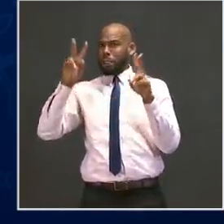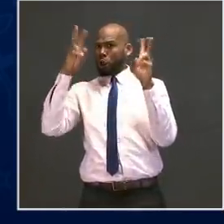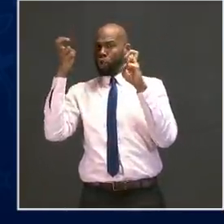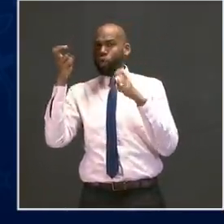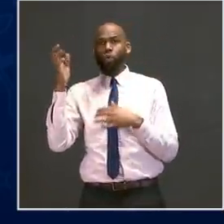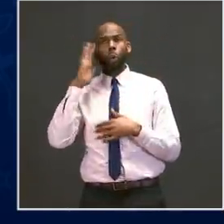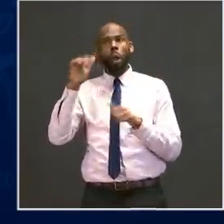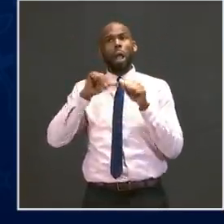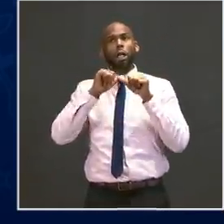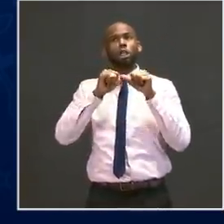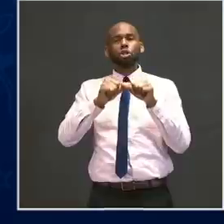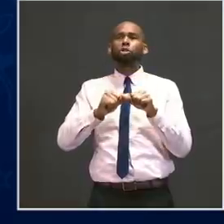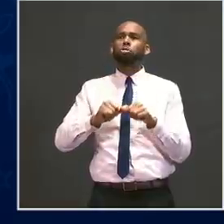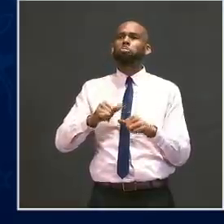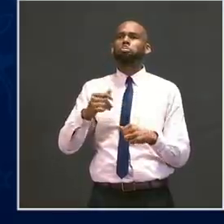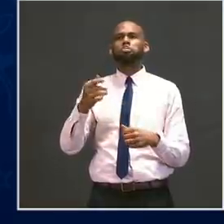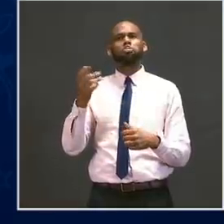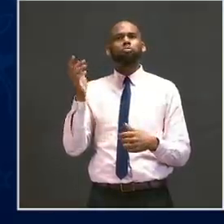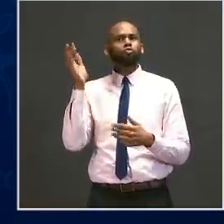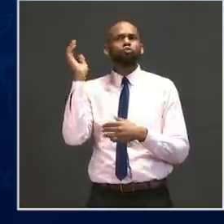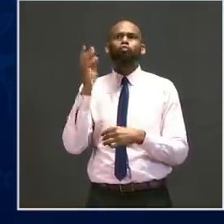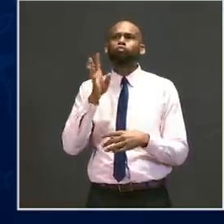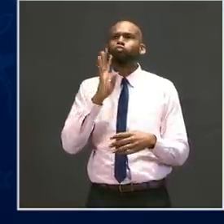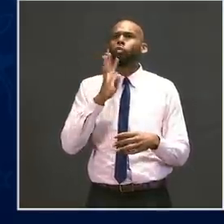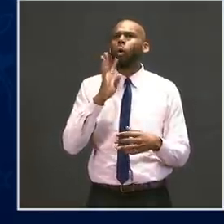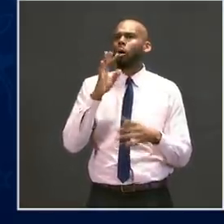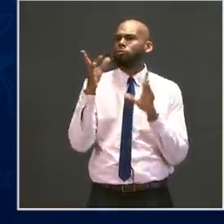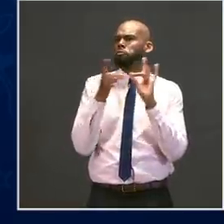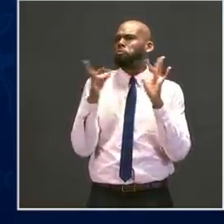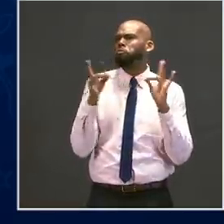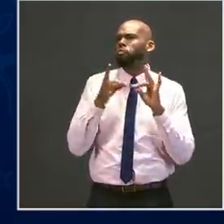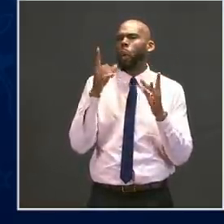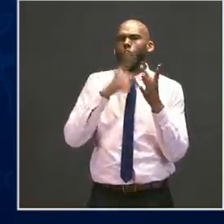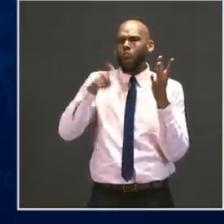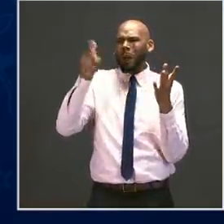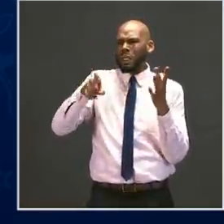about the need to take steps to address across the country